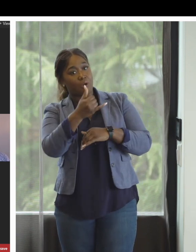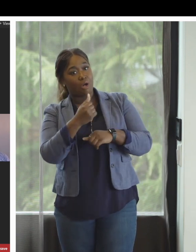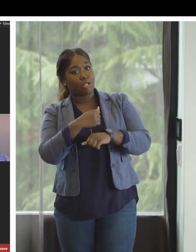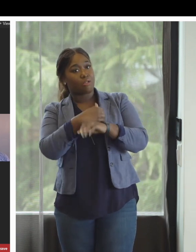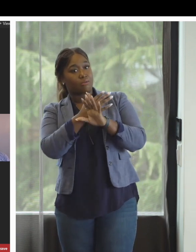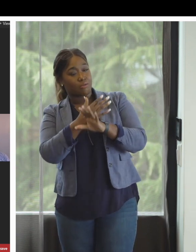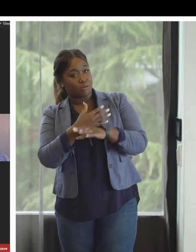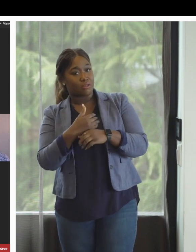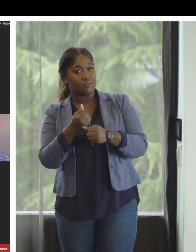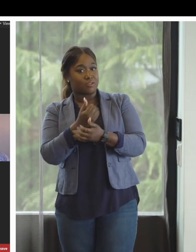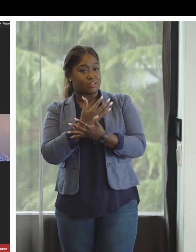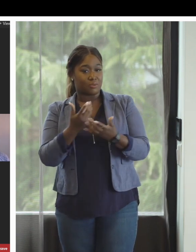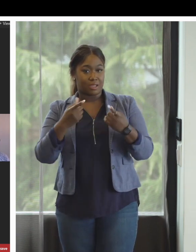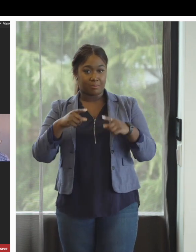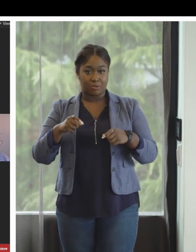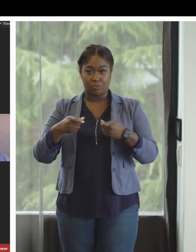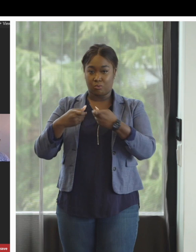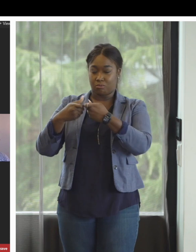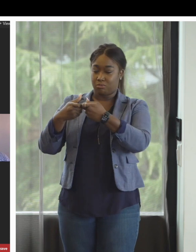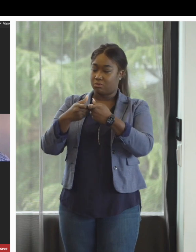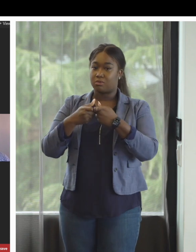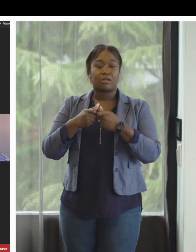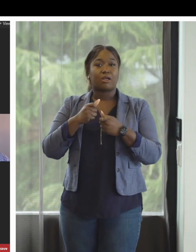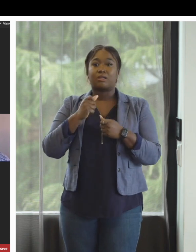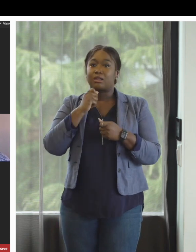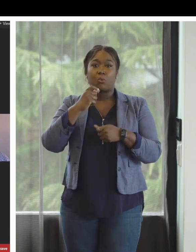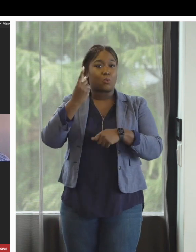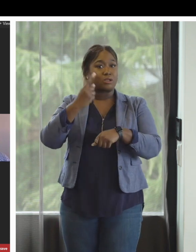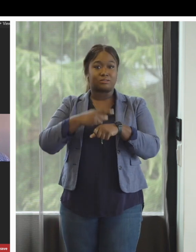And it's not a one time instance of communication.